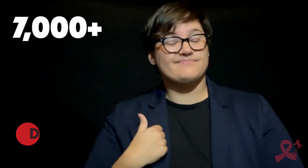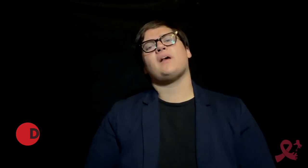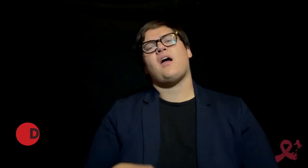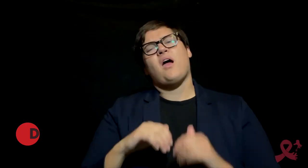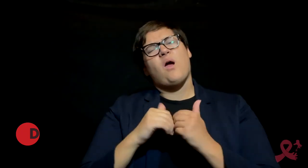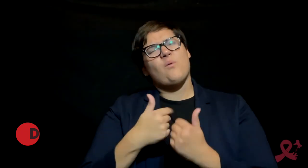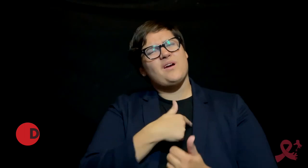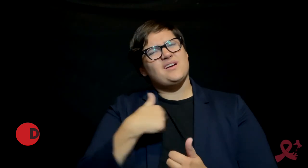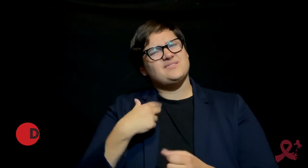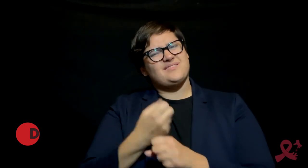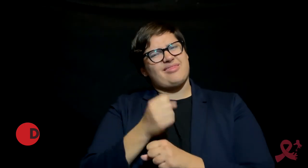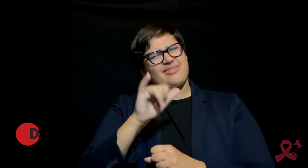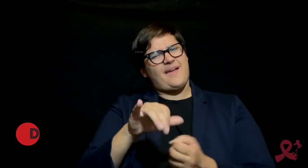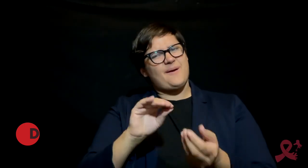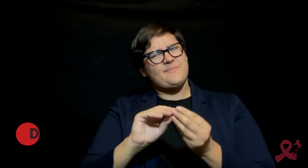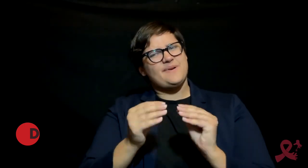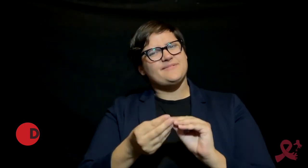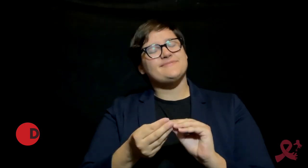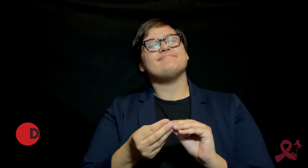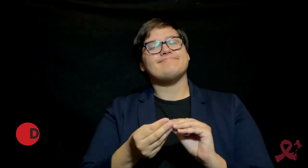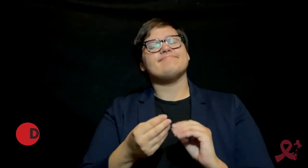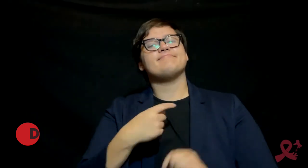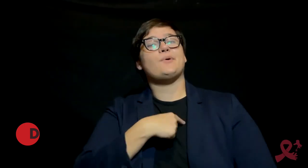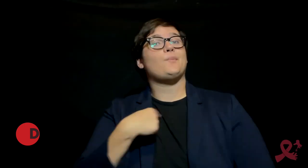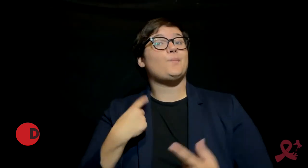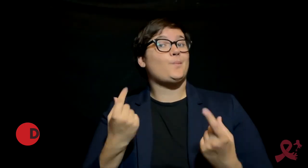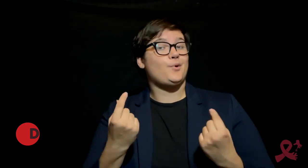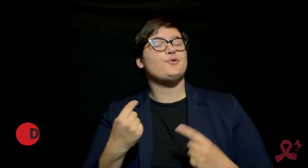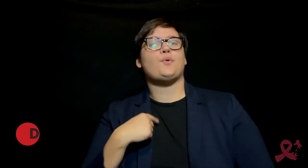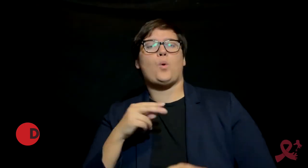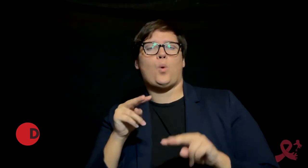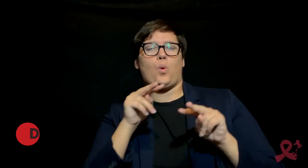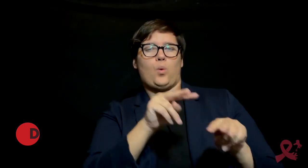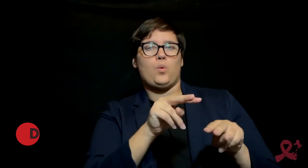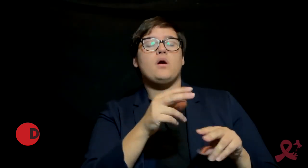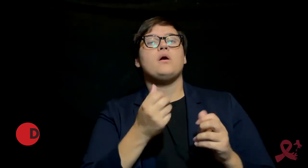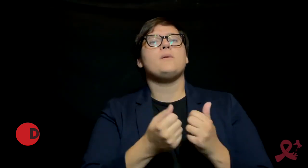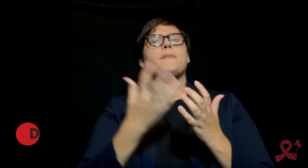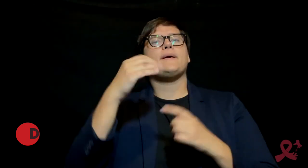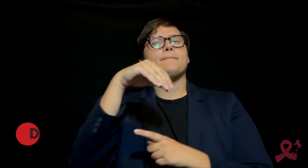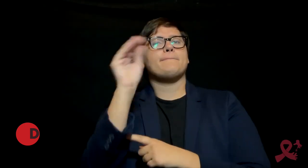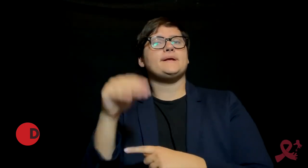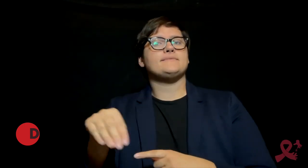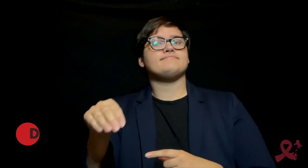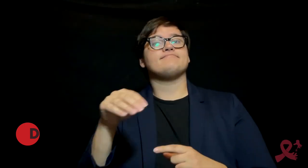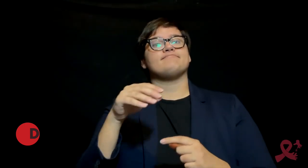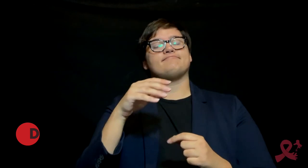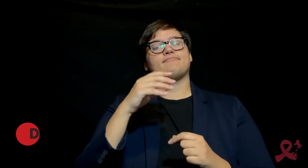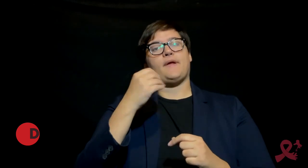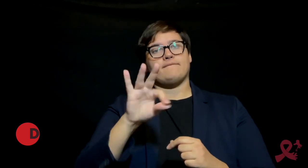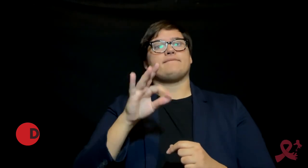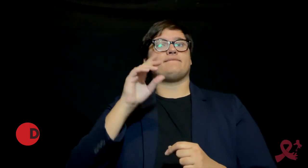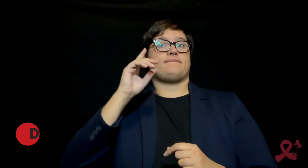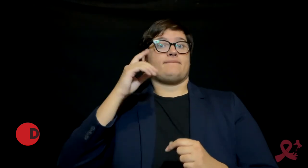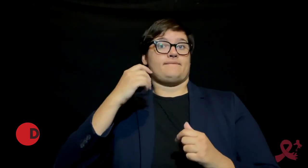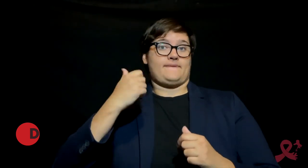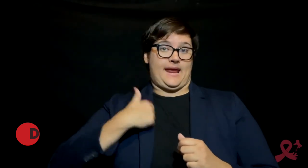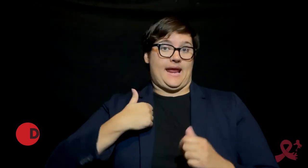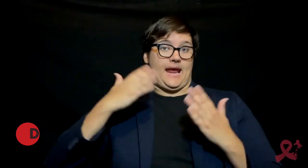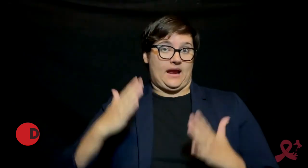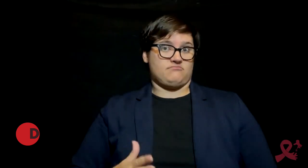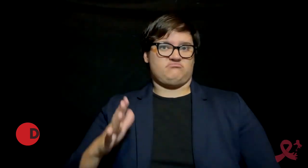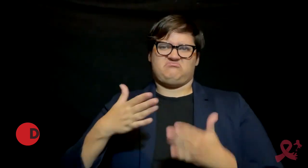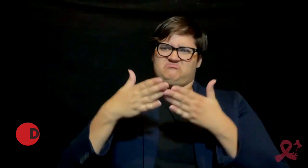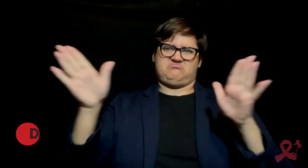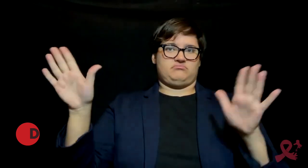We found statistics that shared what percentage of Canadians have HIV/AIDS